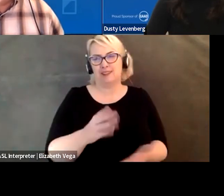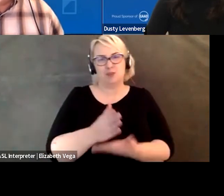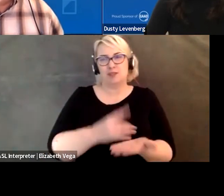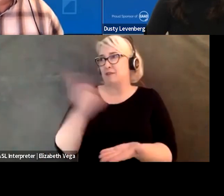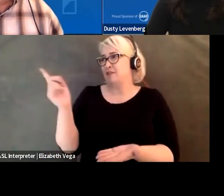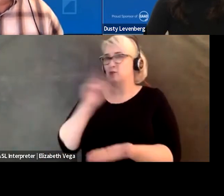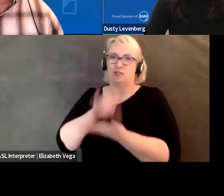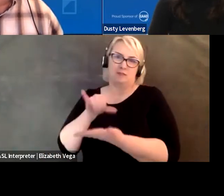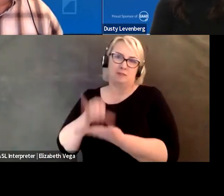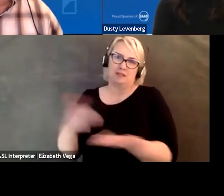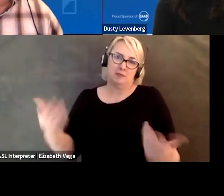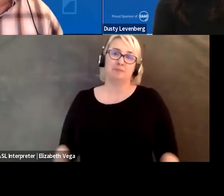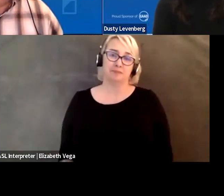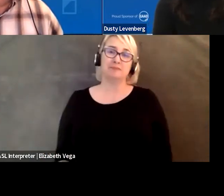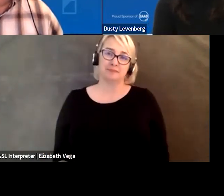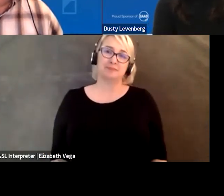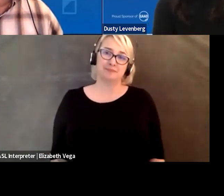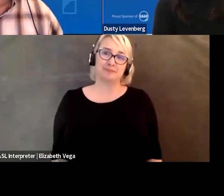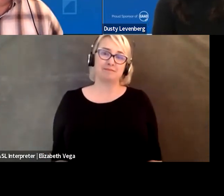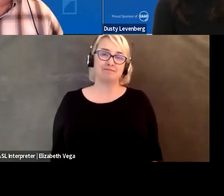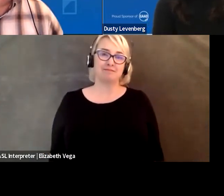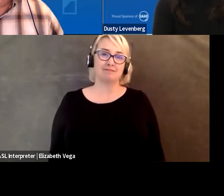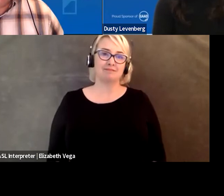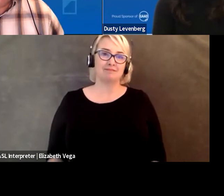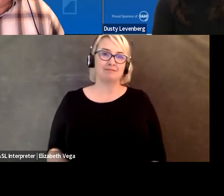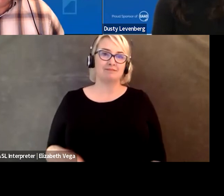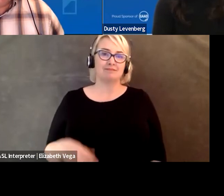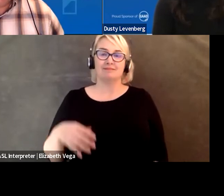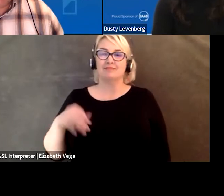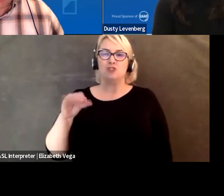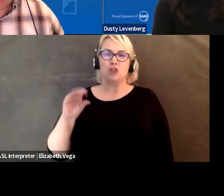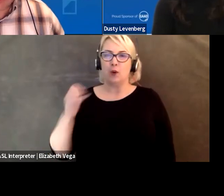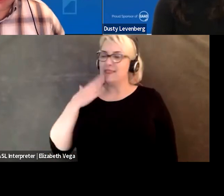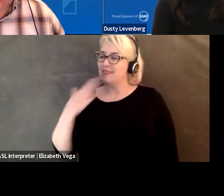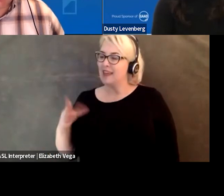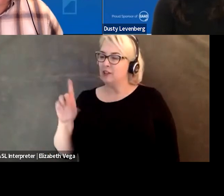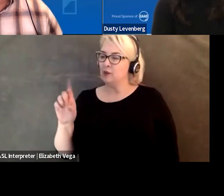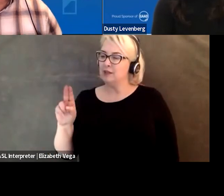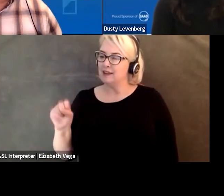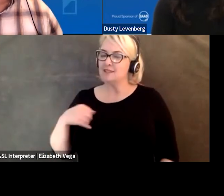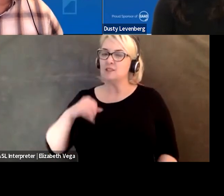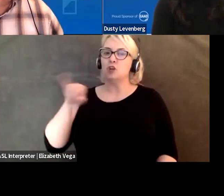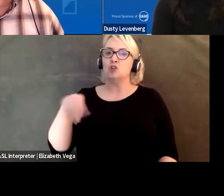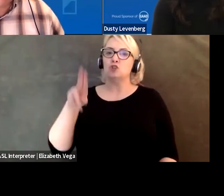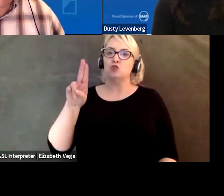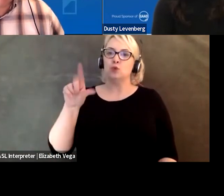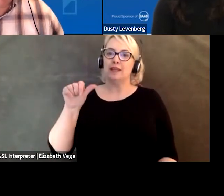Joe Devon: Thanks, Dennis. Julianna Contreras wants to say very insightful webinar.